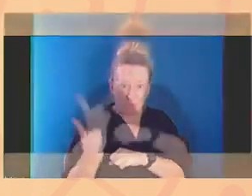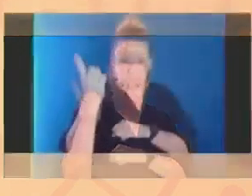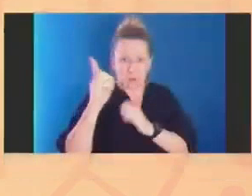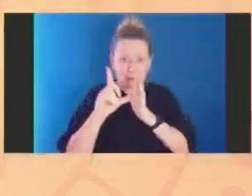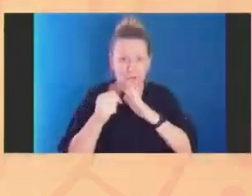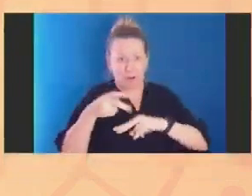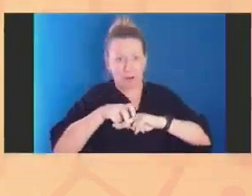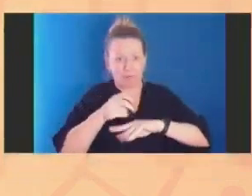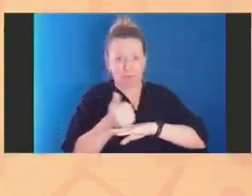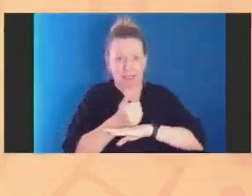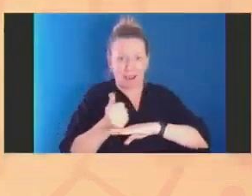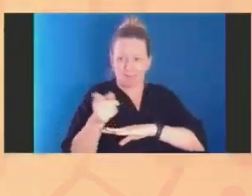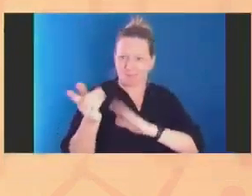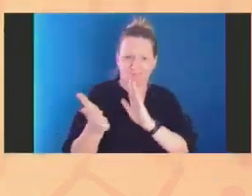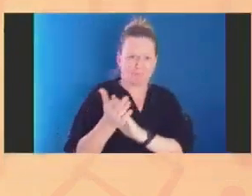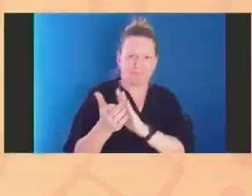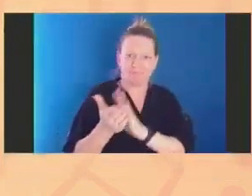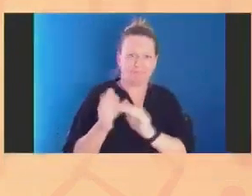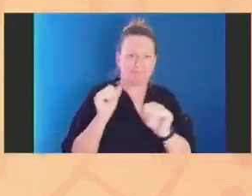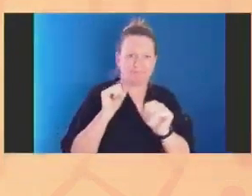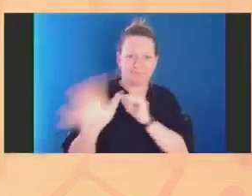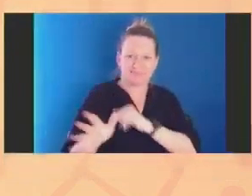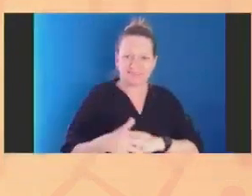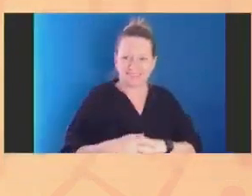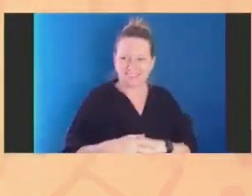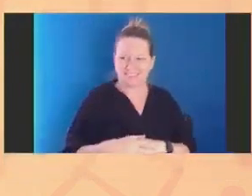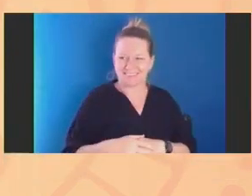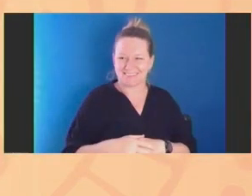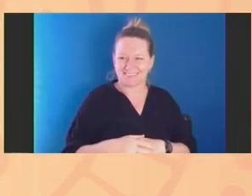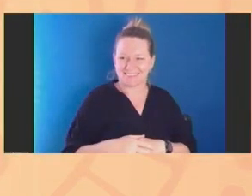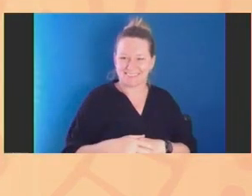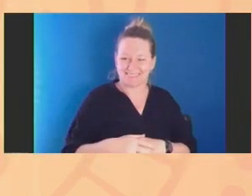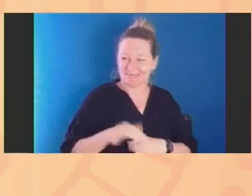Yeah. JD, you're taking my job next time. Yeah.